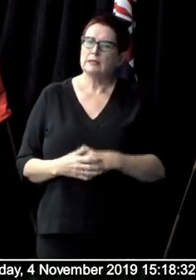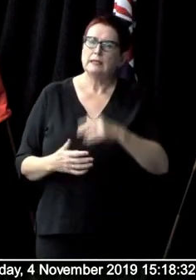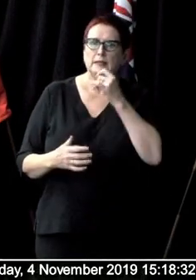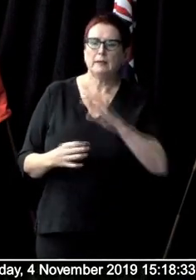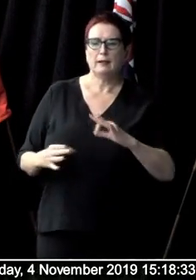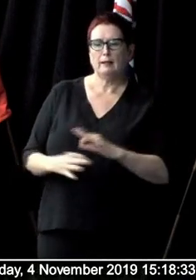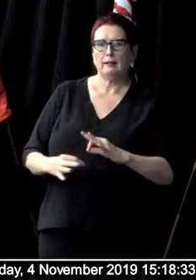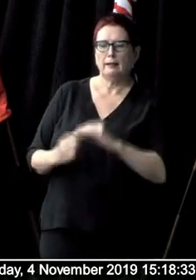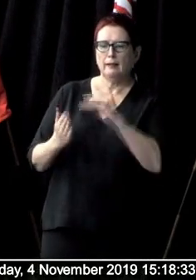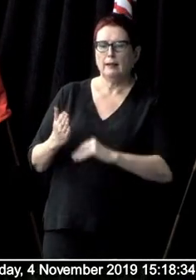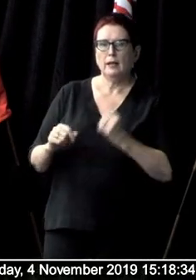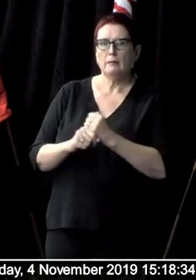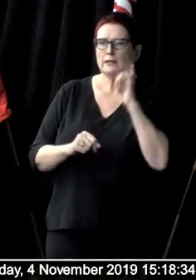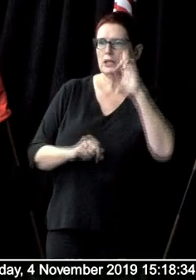their staff – of their staff?